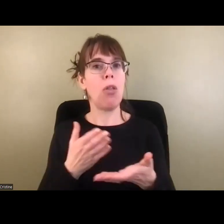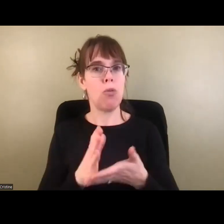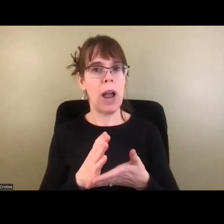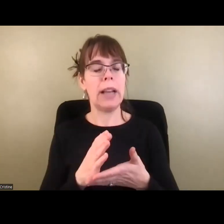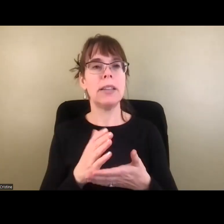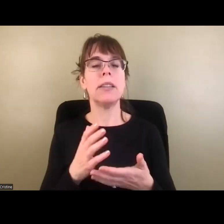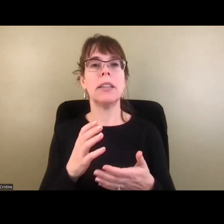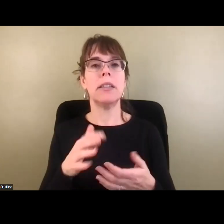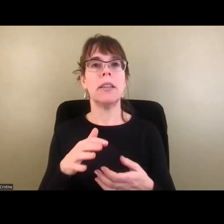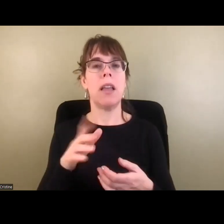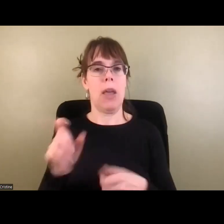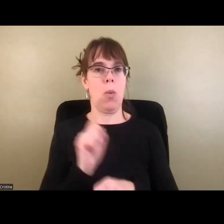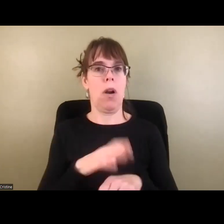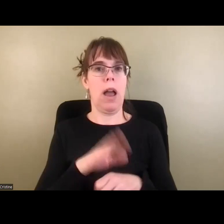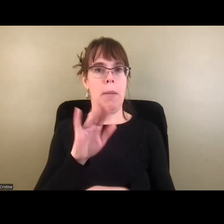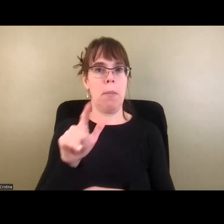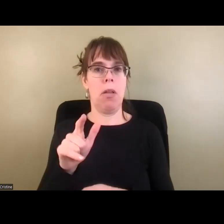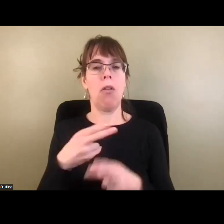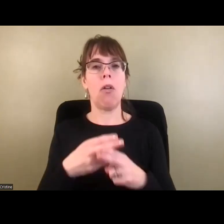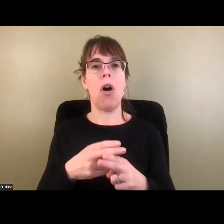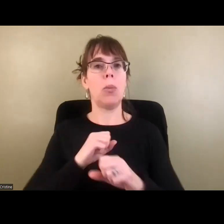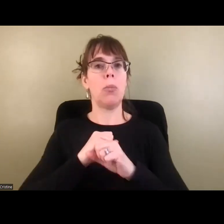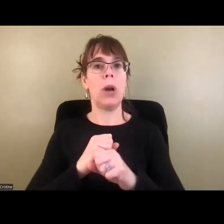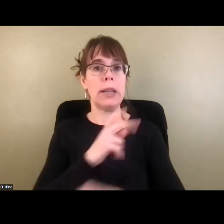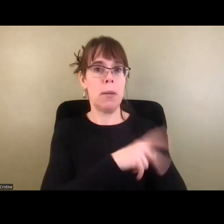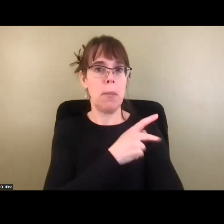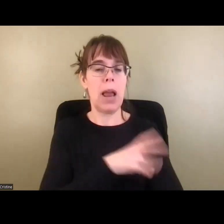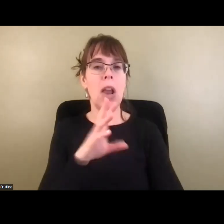working on a bill this session, it's called Protecting Patients and Providers. And so it